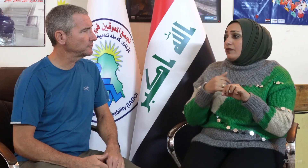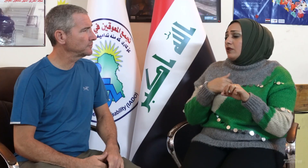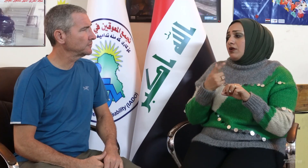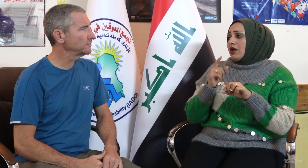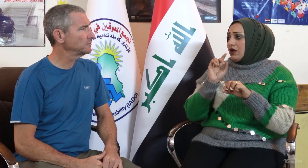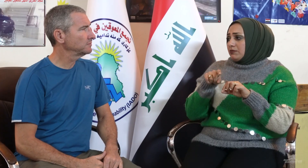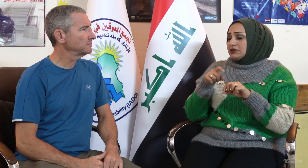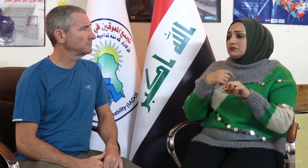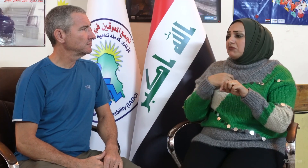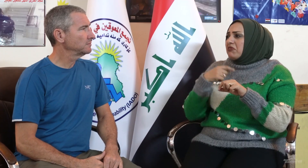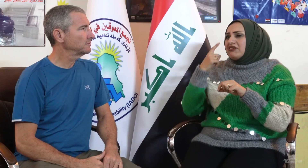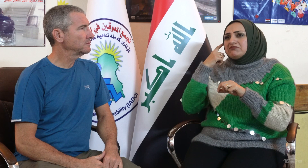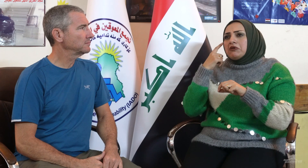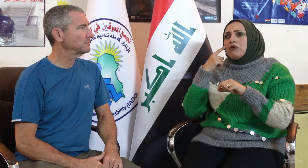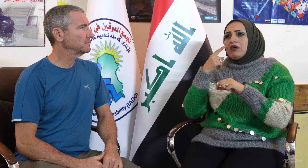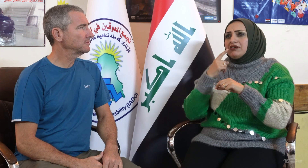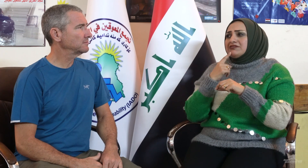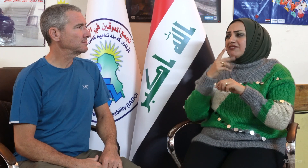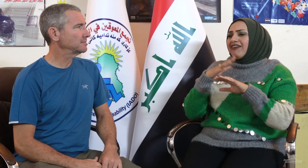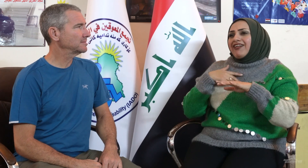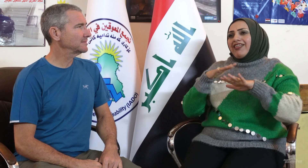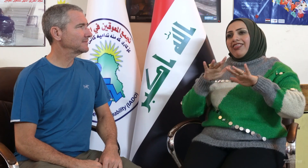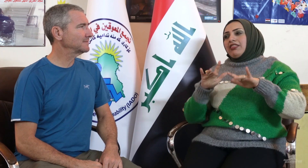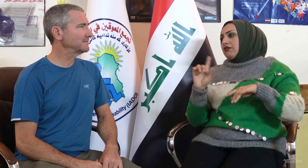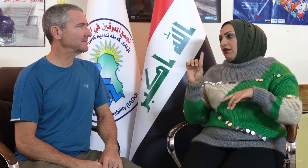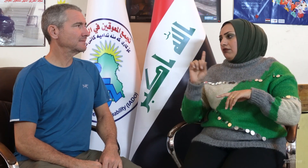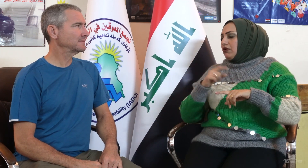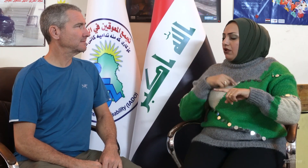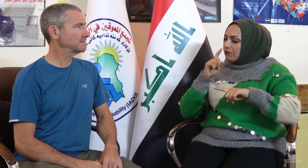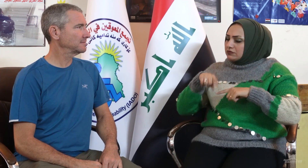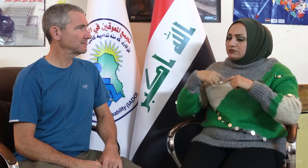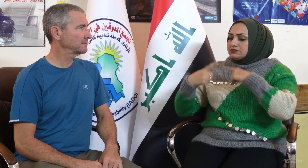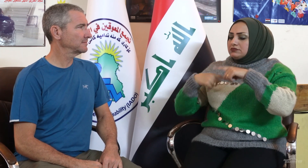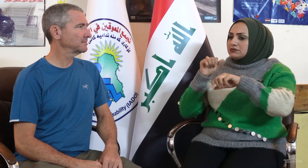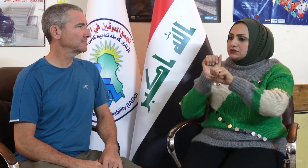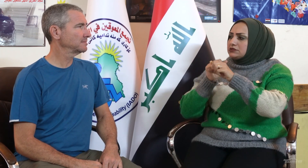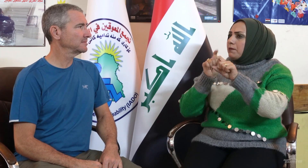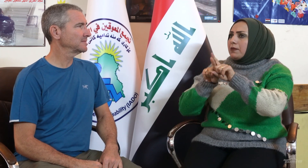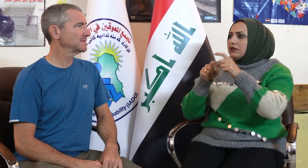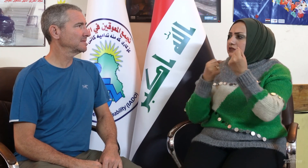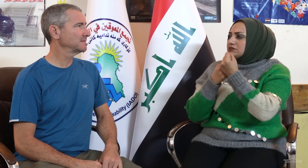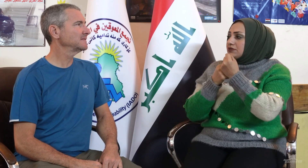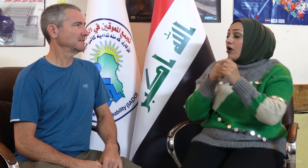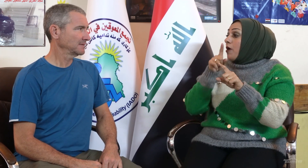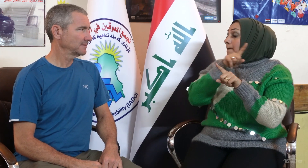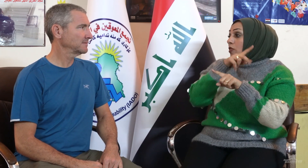This is not something we can sit back and hope for the best. The work must continue.